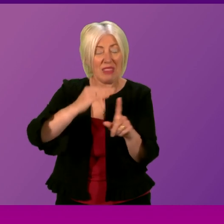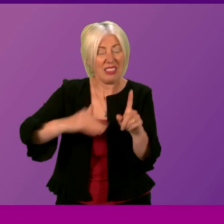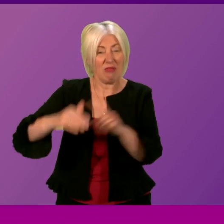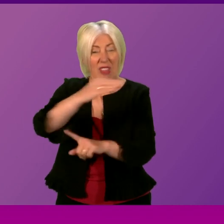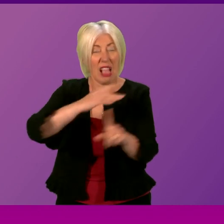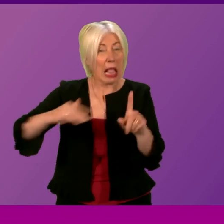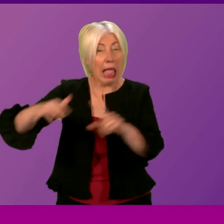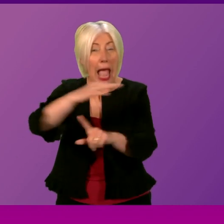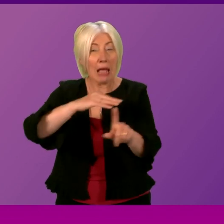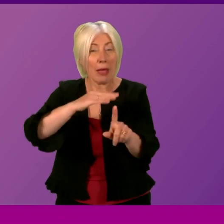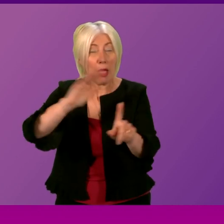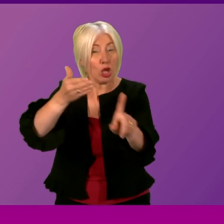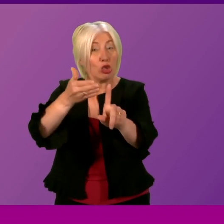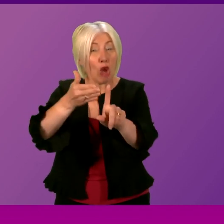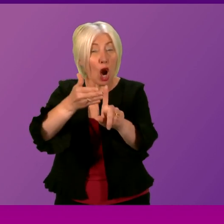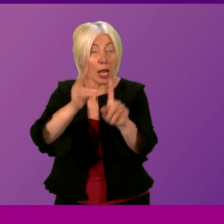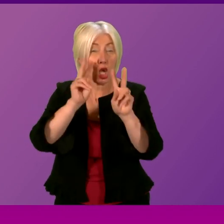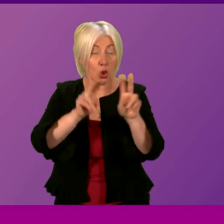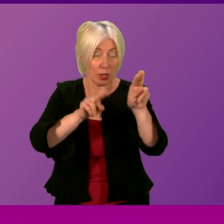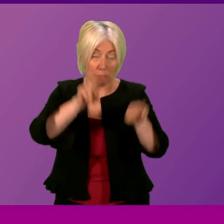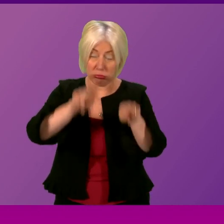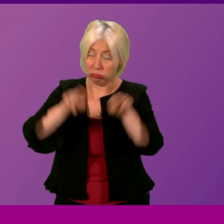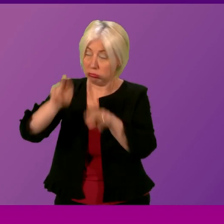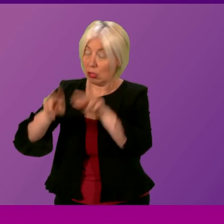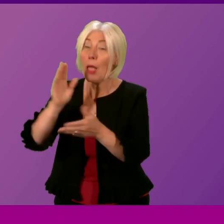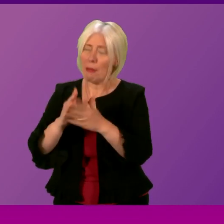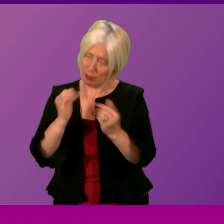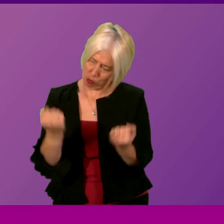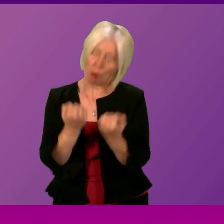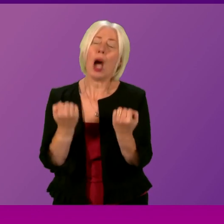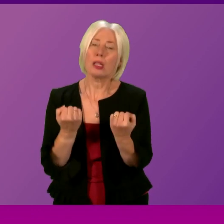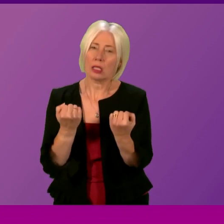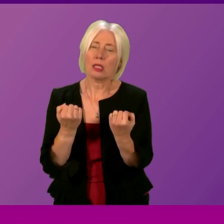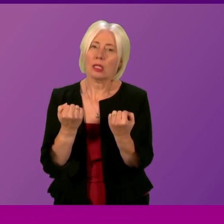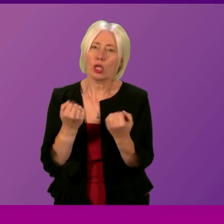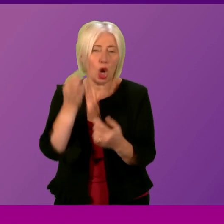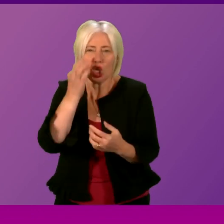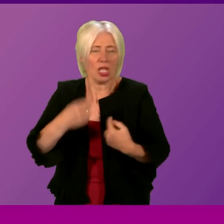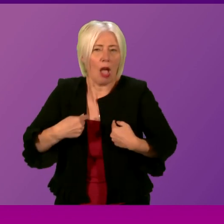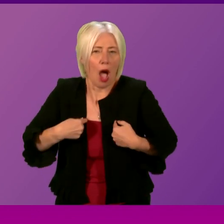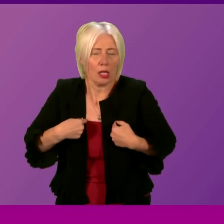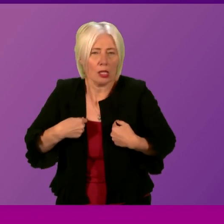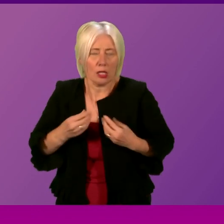have to meet, which have to be robust. Of course, it is not us who will grant new licences. However,